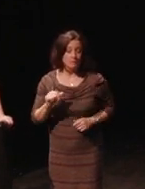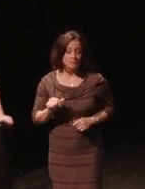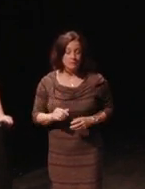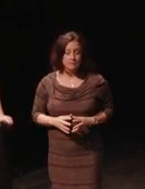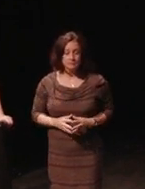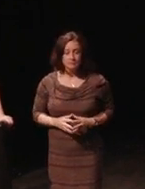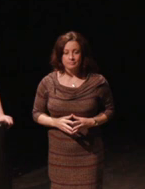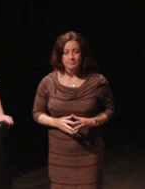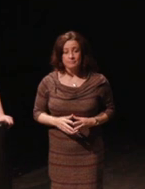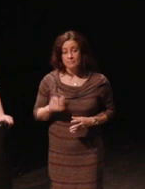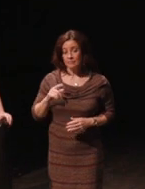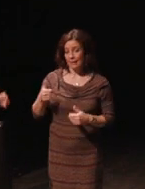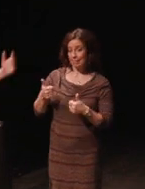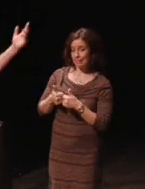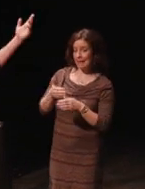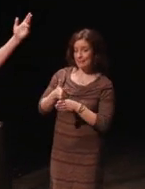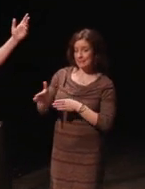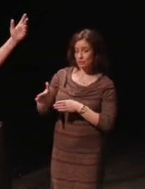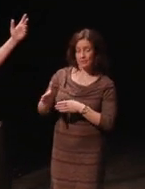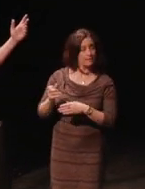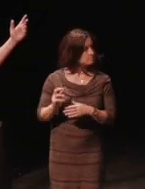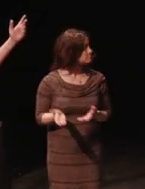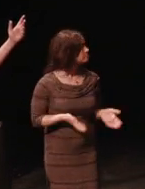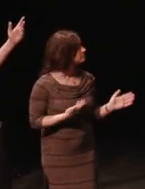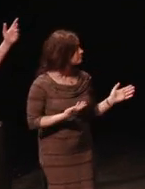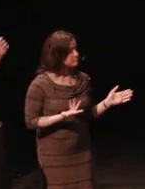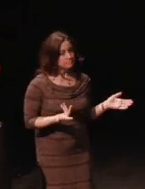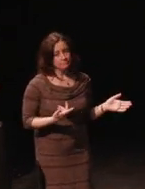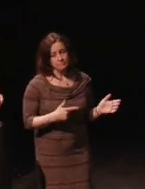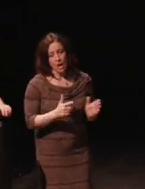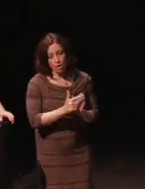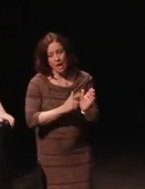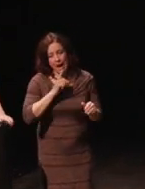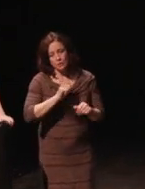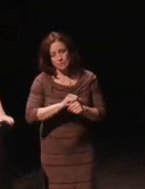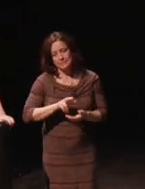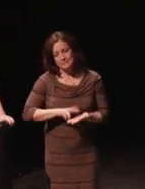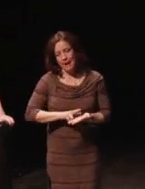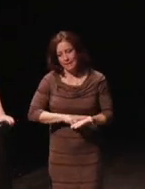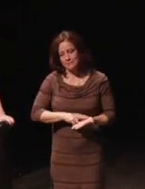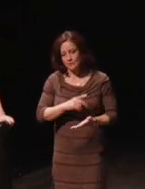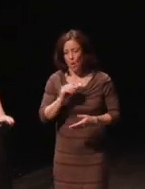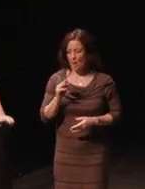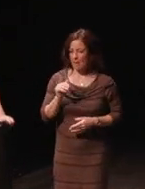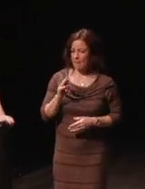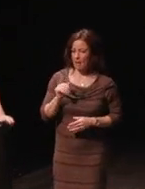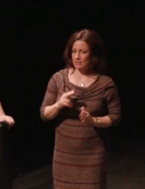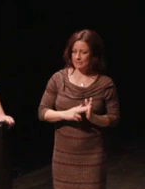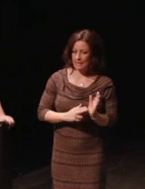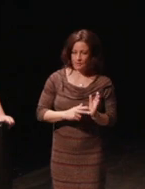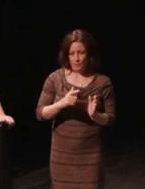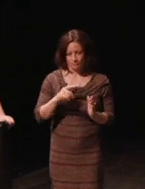The games industry, I mean you can see here, this is the law actually being signed in. This is Obama signing it. So, you can see it's not anything,